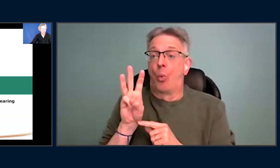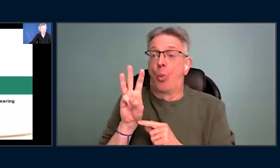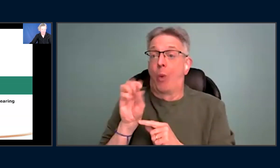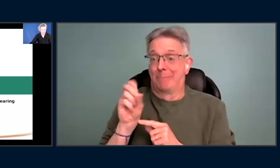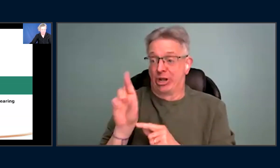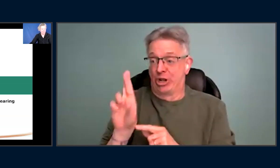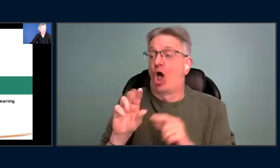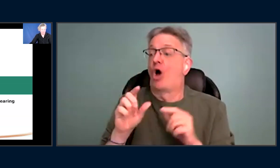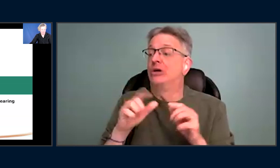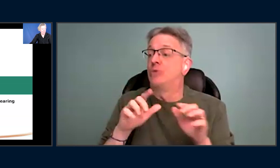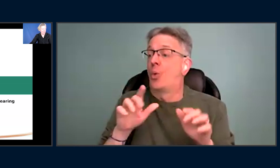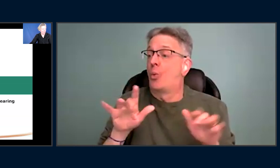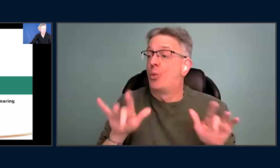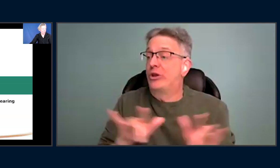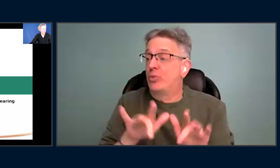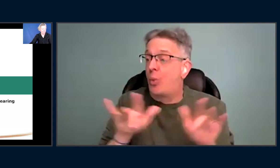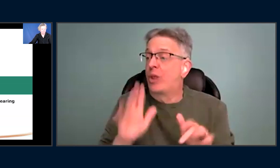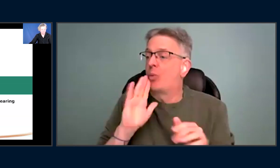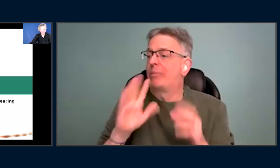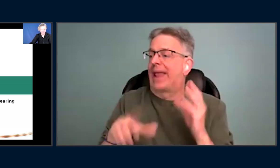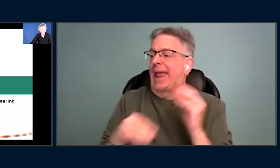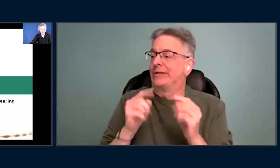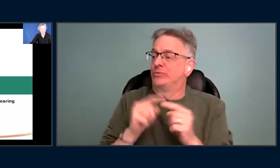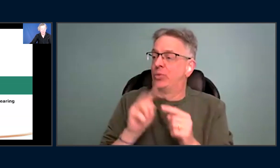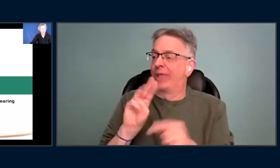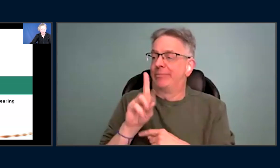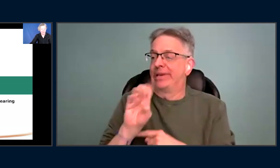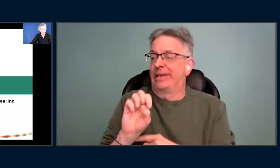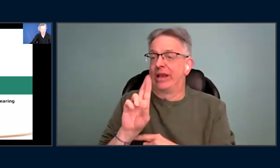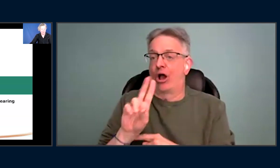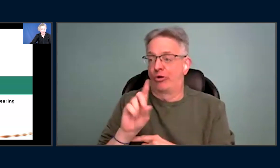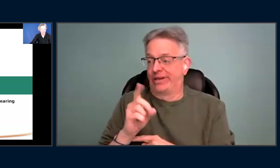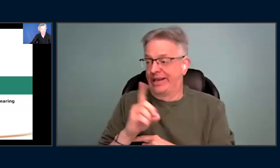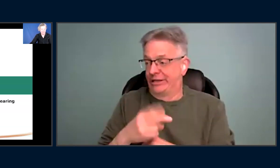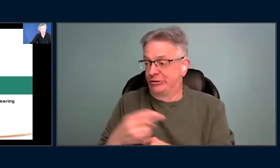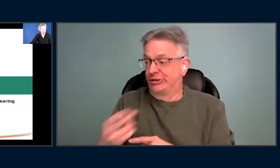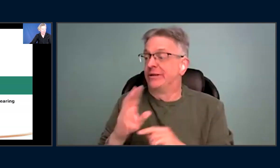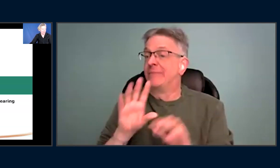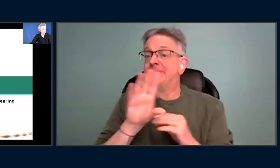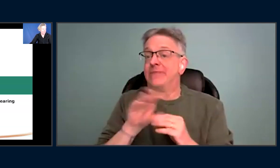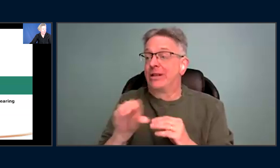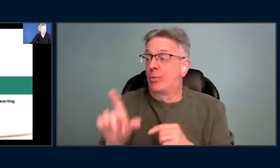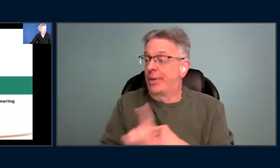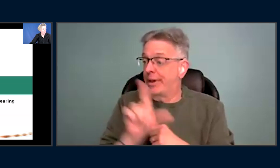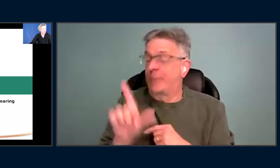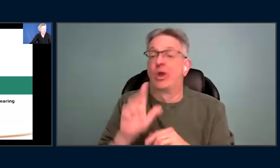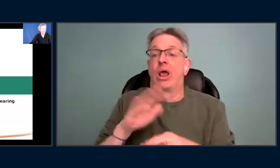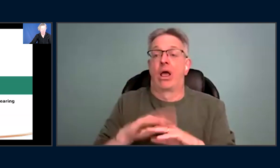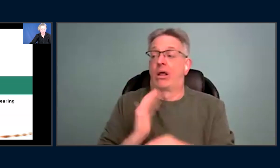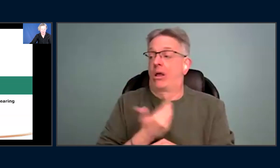The webinar is being recorded, and it will be added to the MDE-L-- MDE-RDHH video library